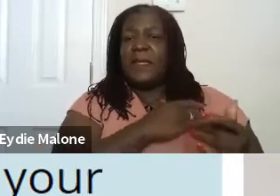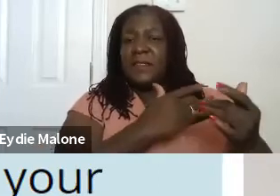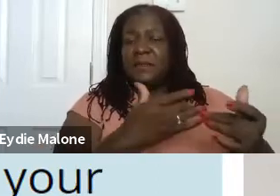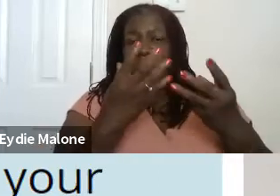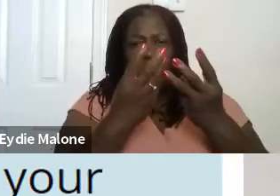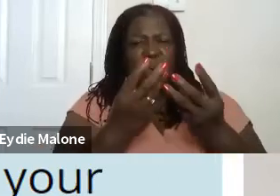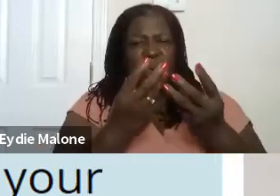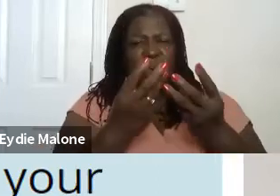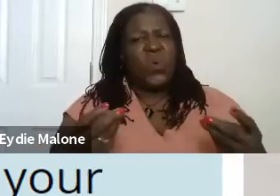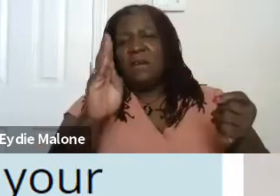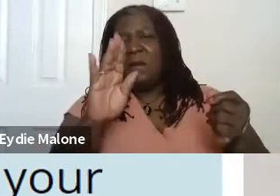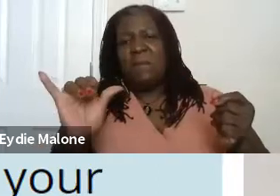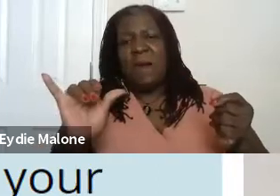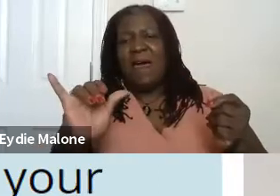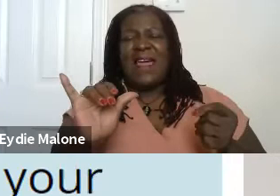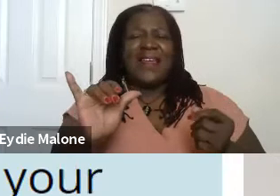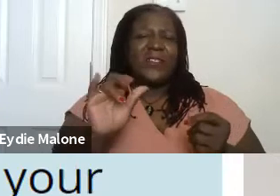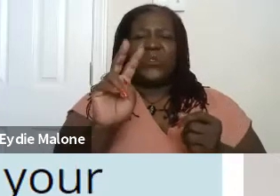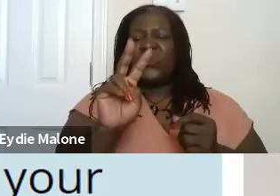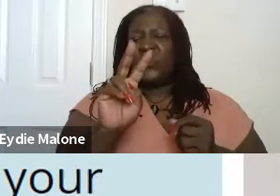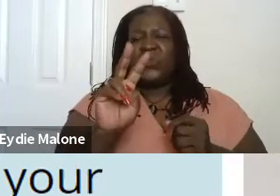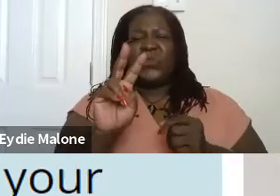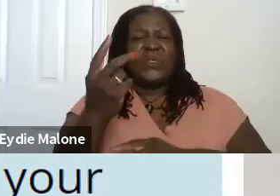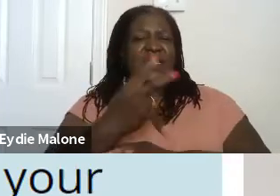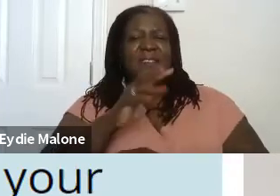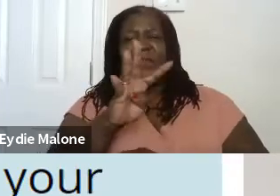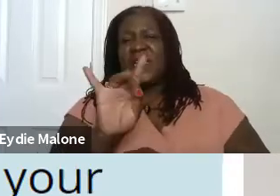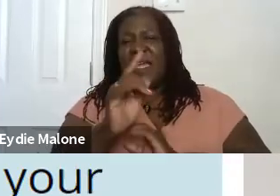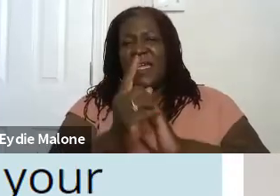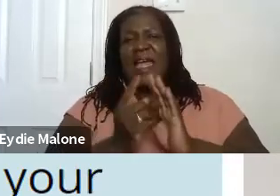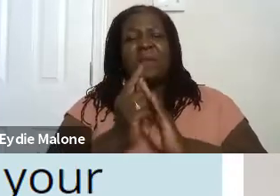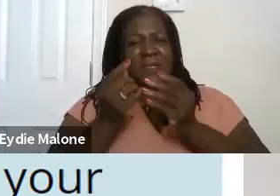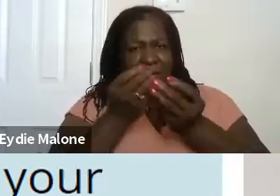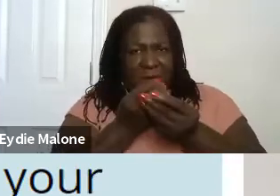by 48 hours afterwards. I just wanted to share that I got my vaccines